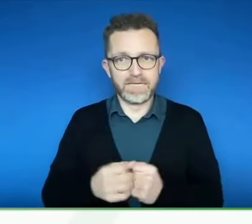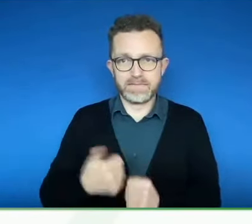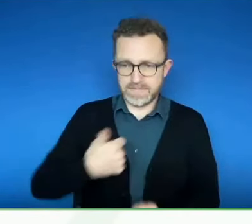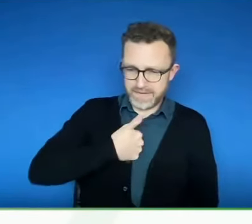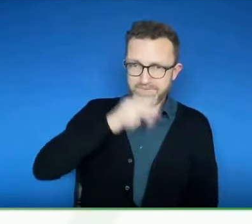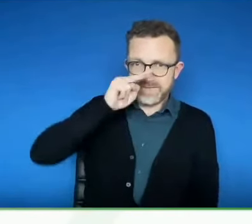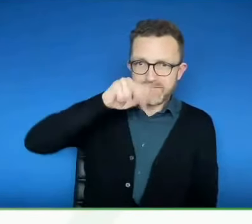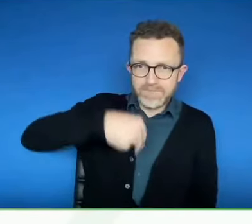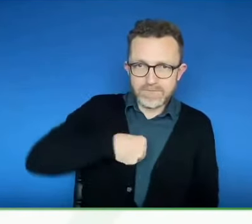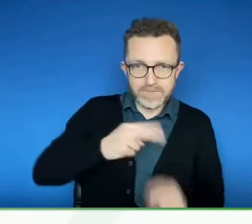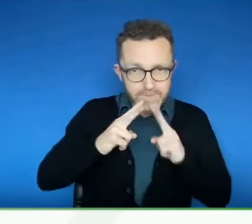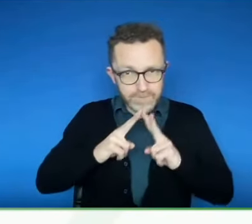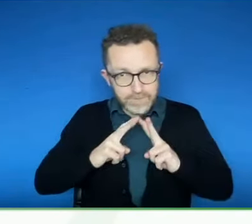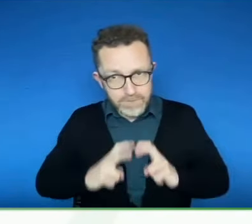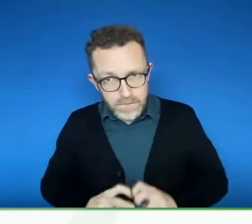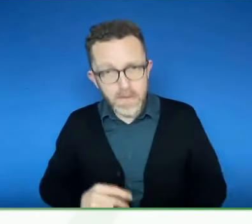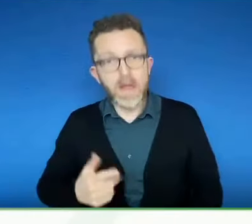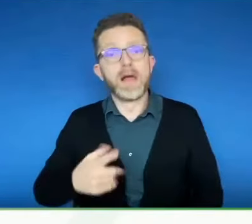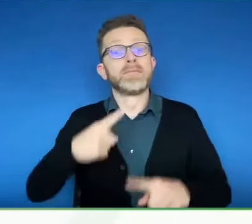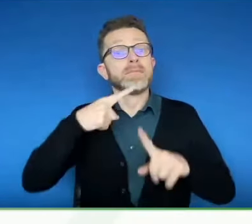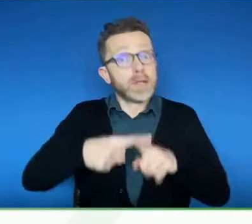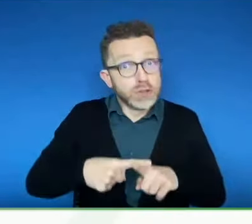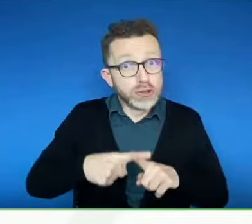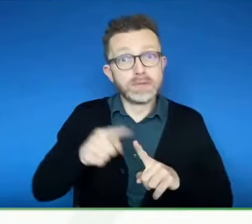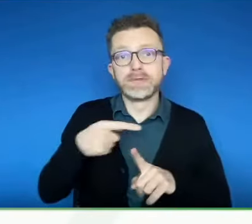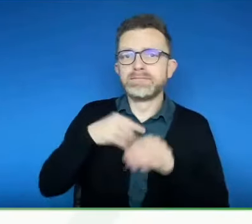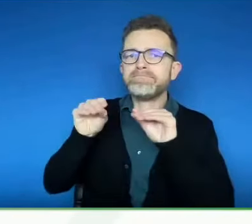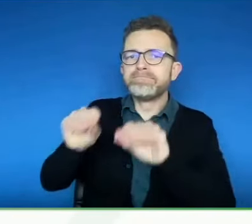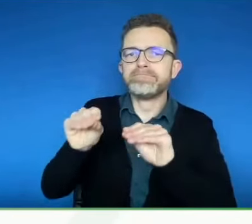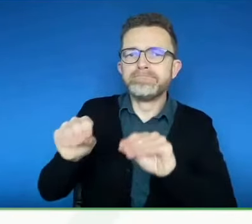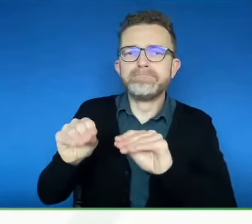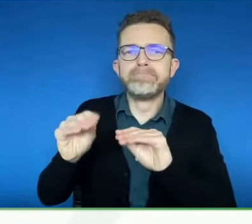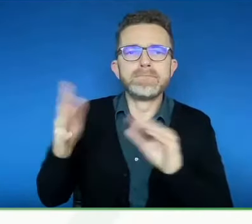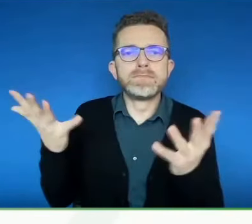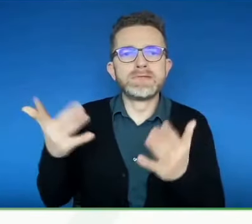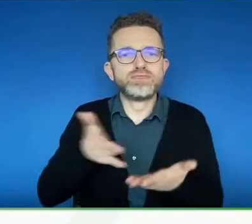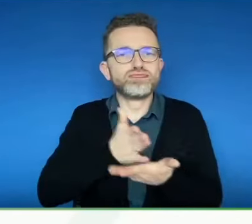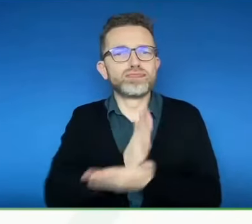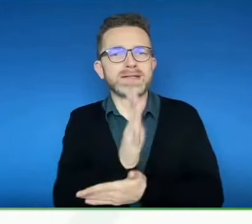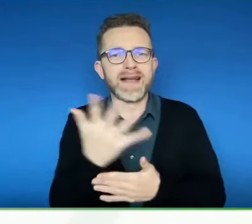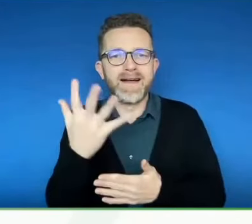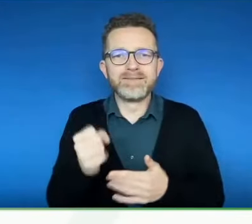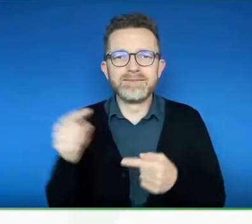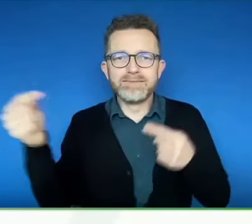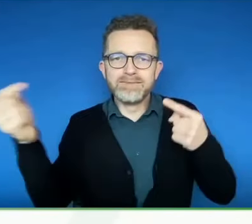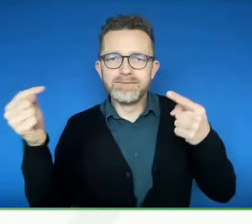the material means to do this and we also promote discussion about these rights.